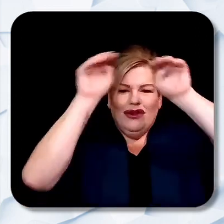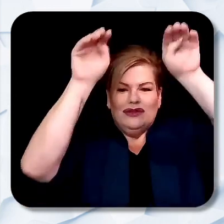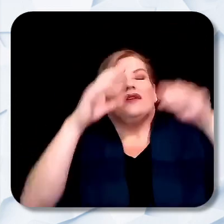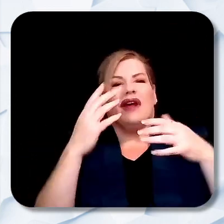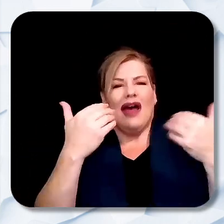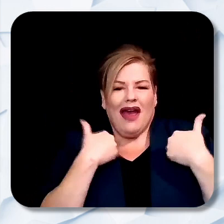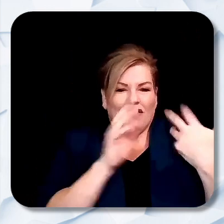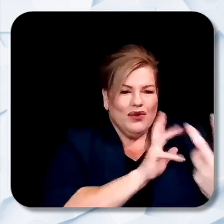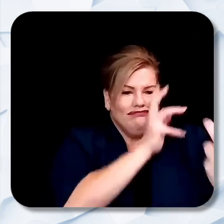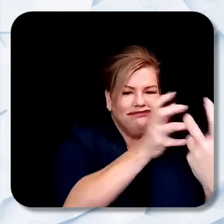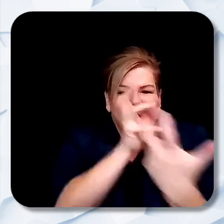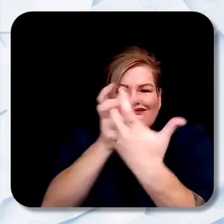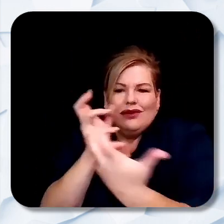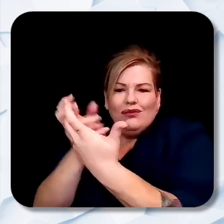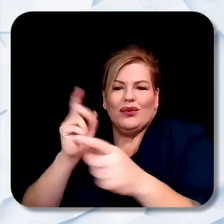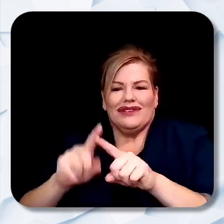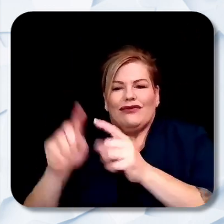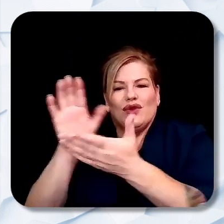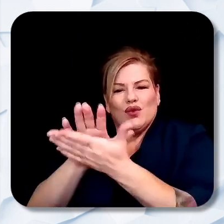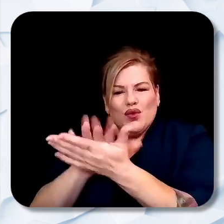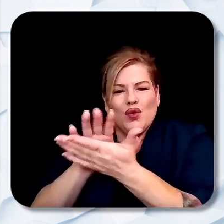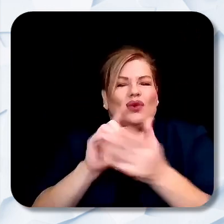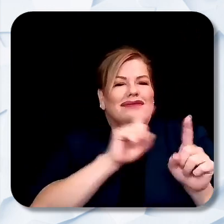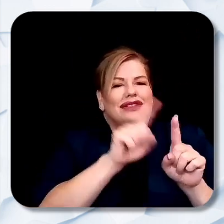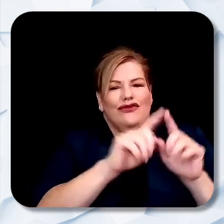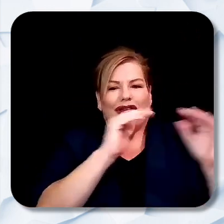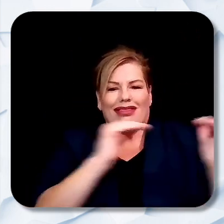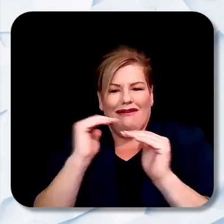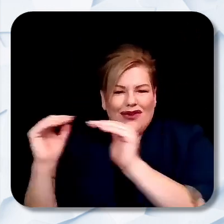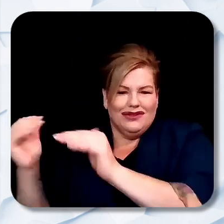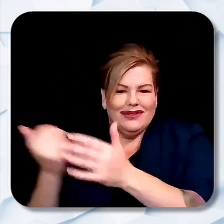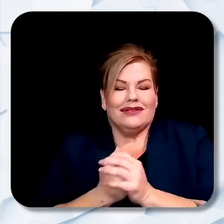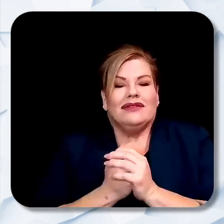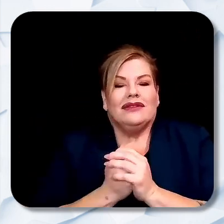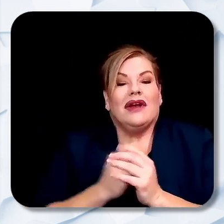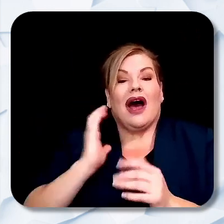and uh, also an important component of our California community school’s partnership.